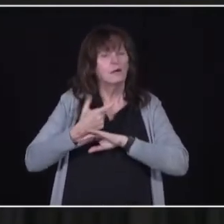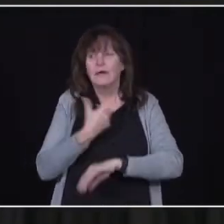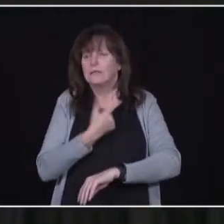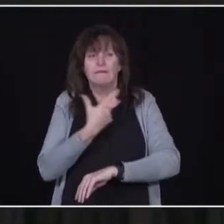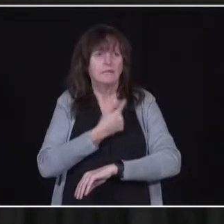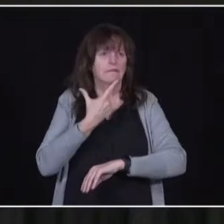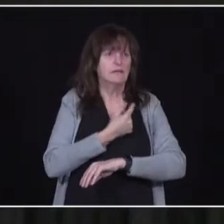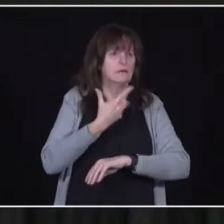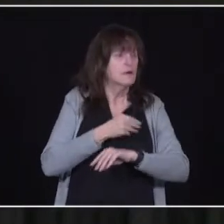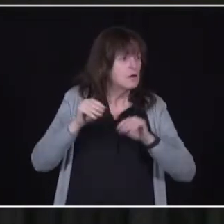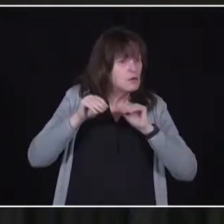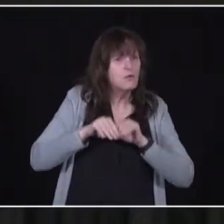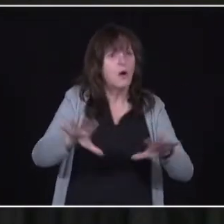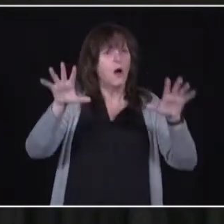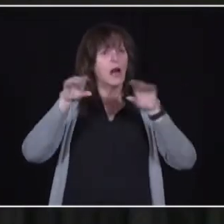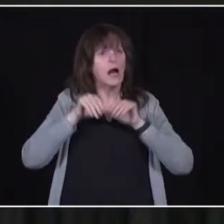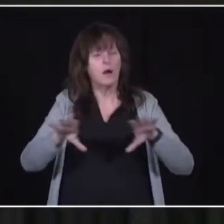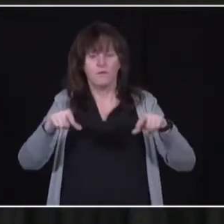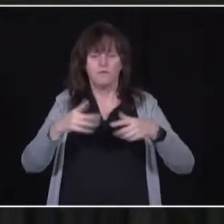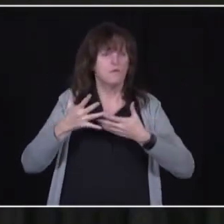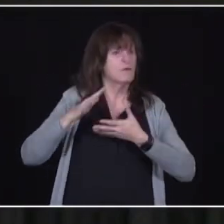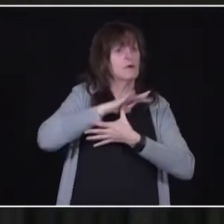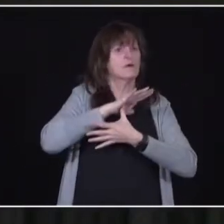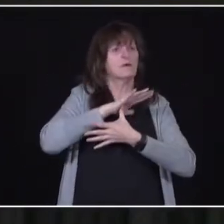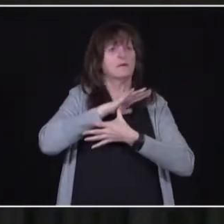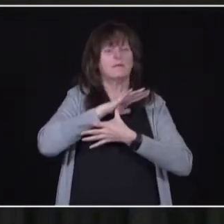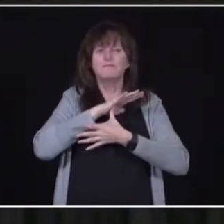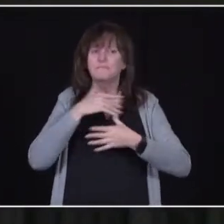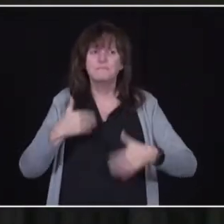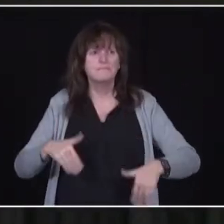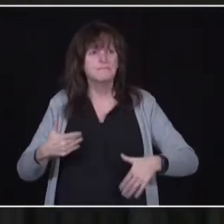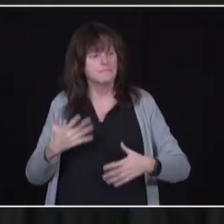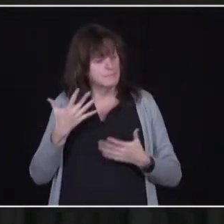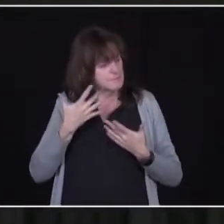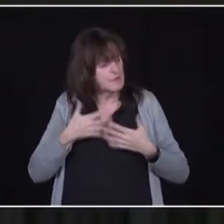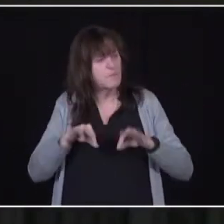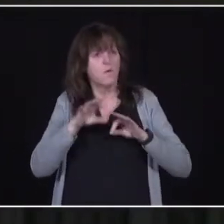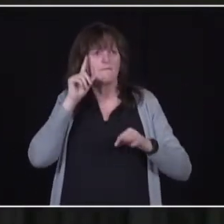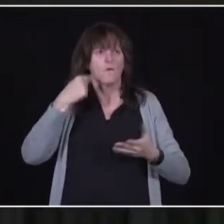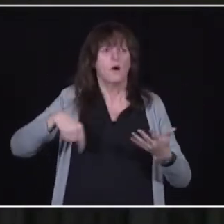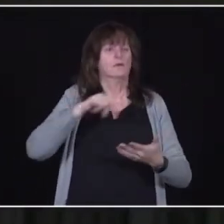It's our top priority in getting vaccines in people's arms, it's the most important task at